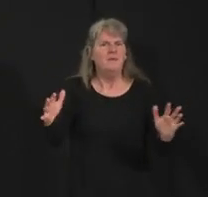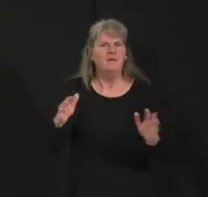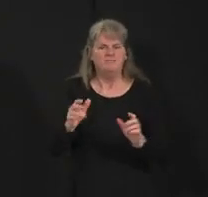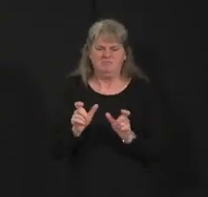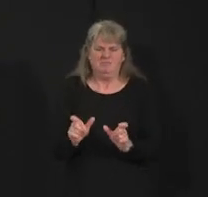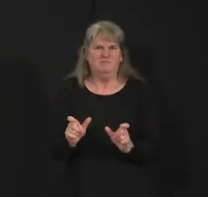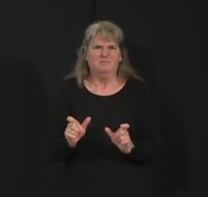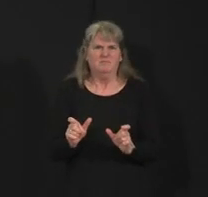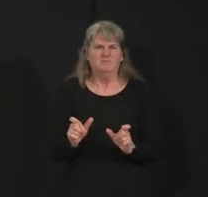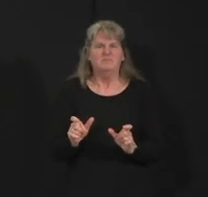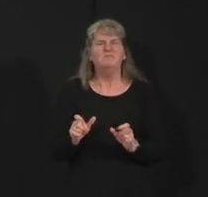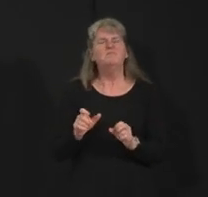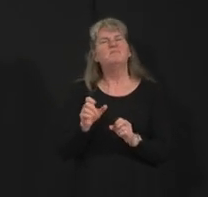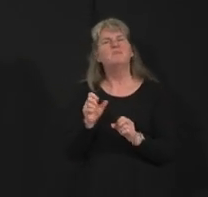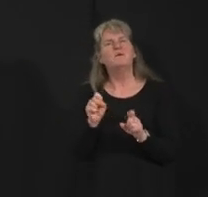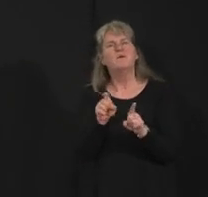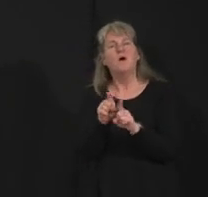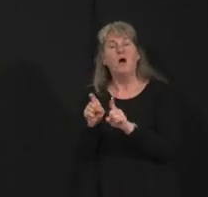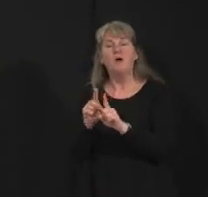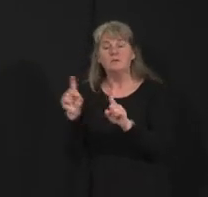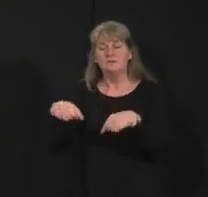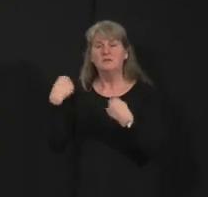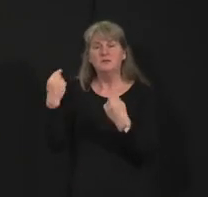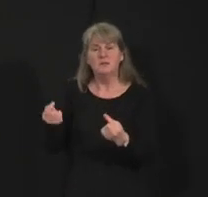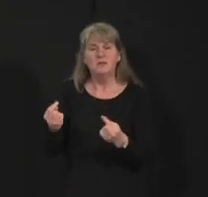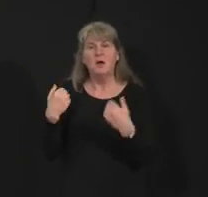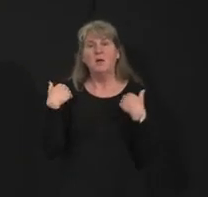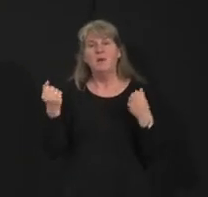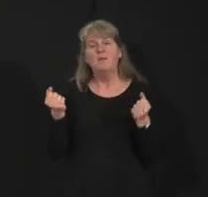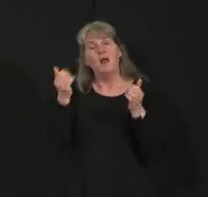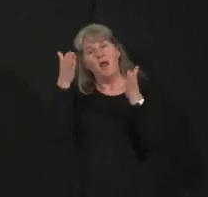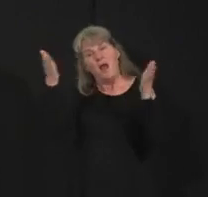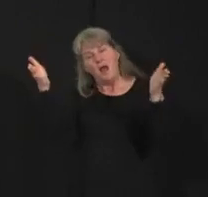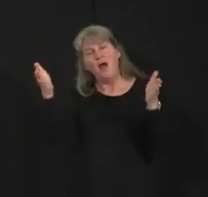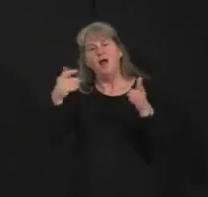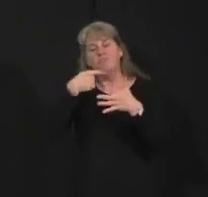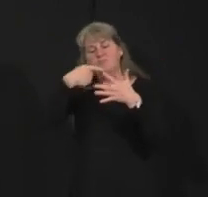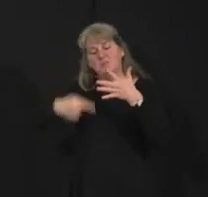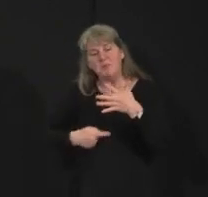To do so, in addition to all the public health activity we must continue to maintain that